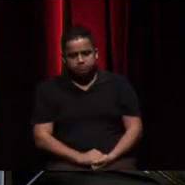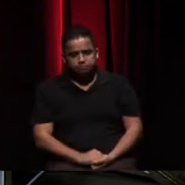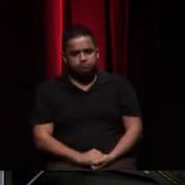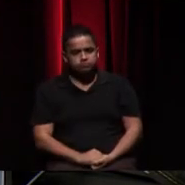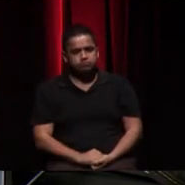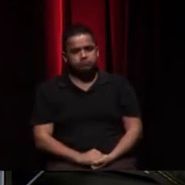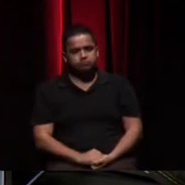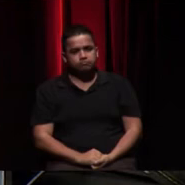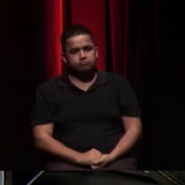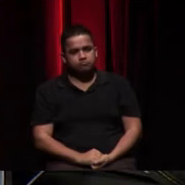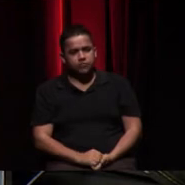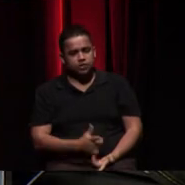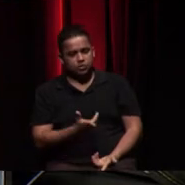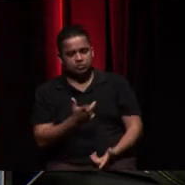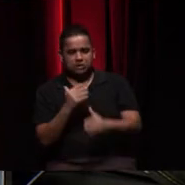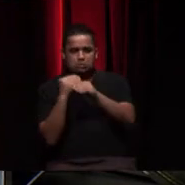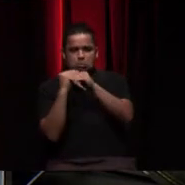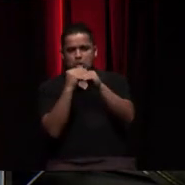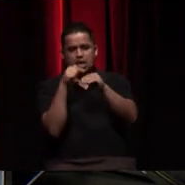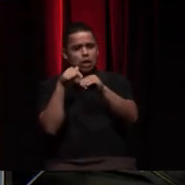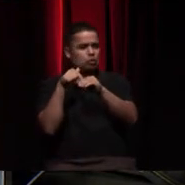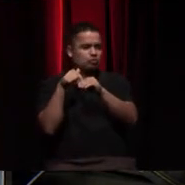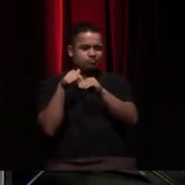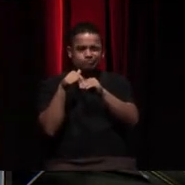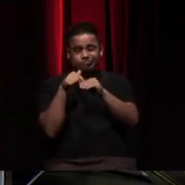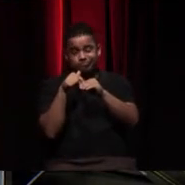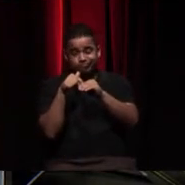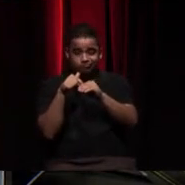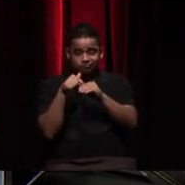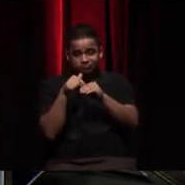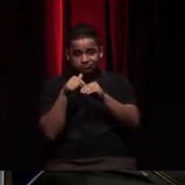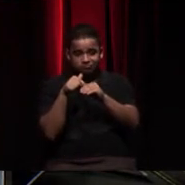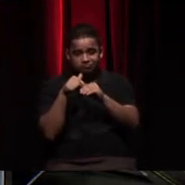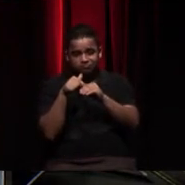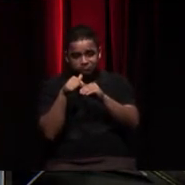I find that model